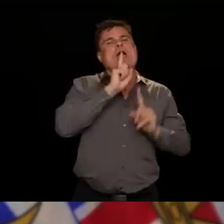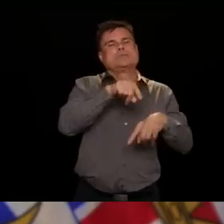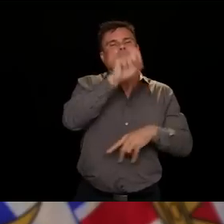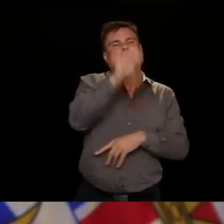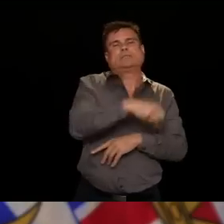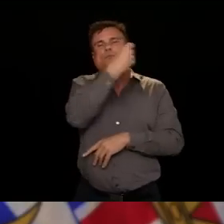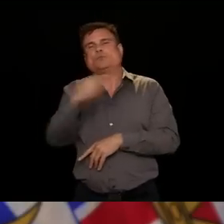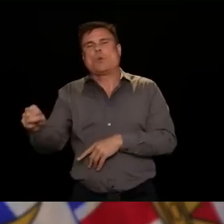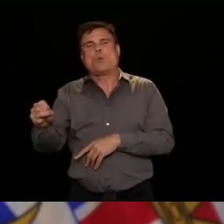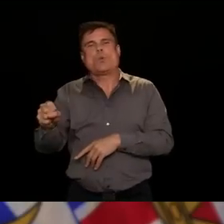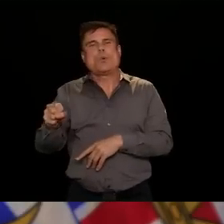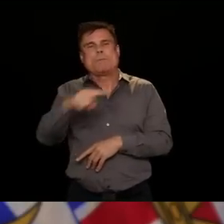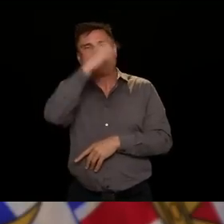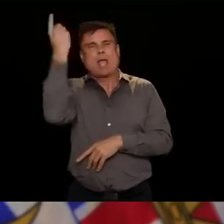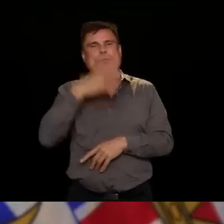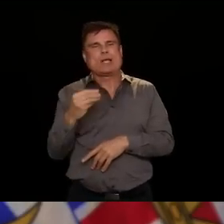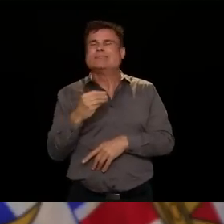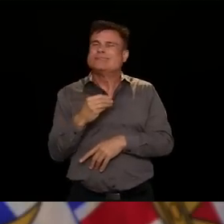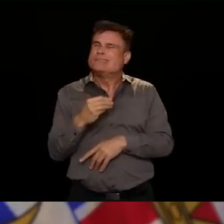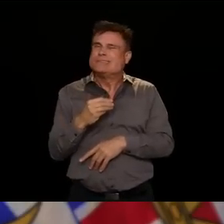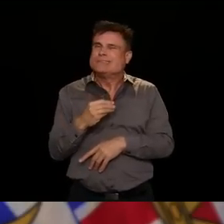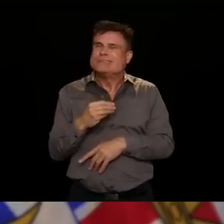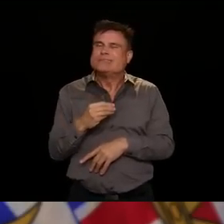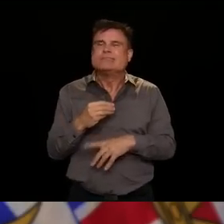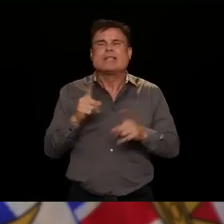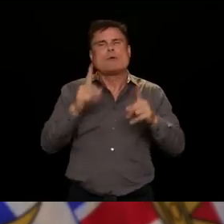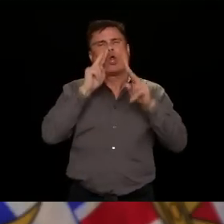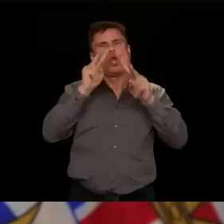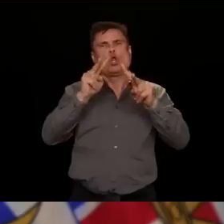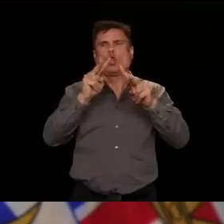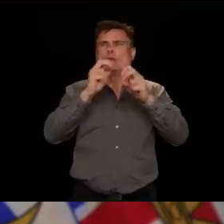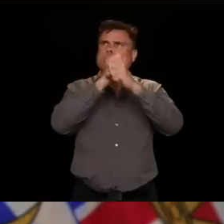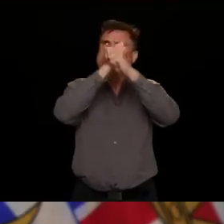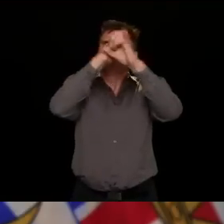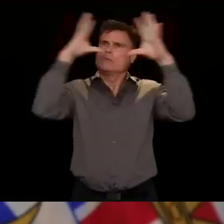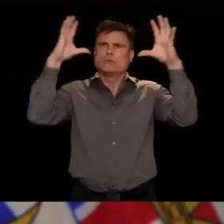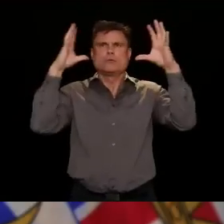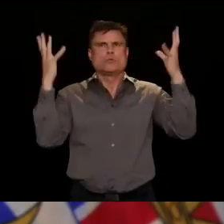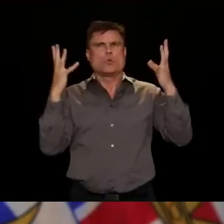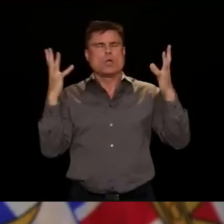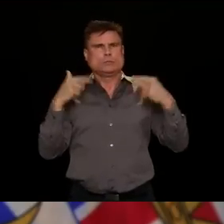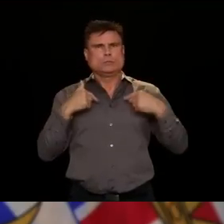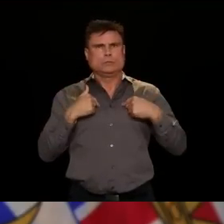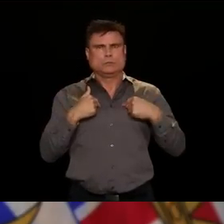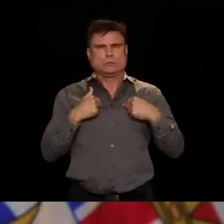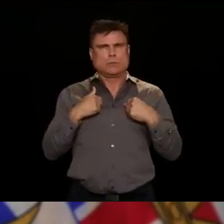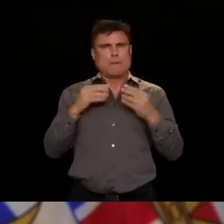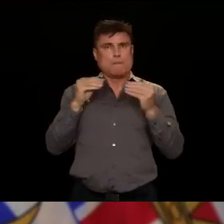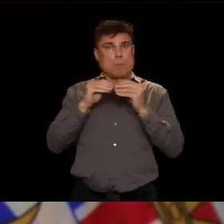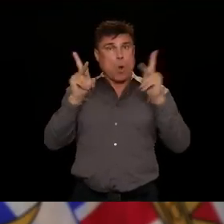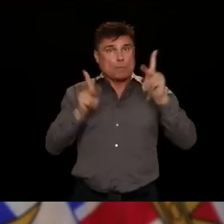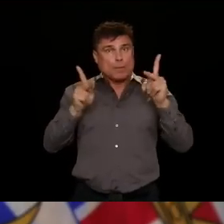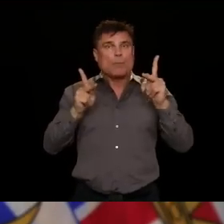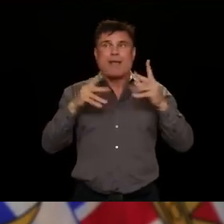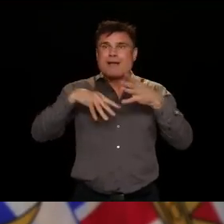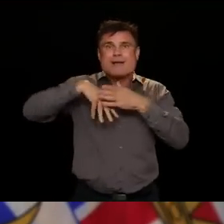More people are going back to work and we know we need to find the balance in doing that, things like sports leagues